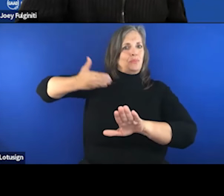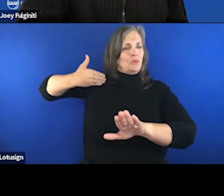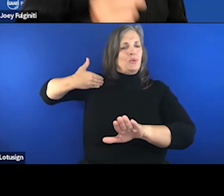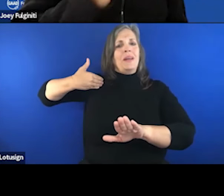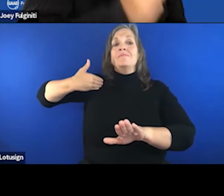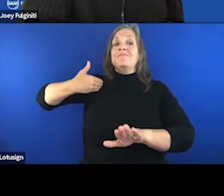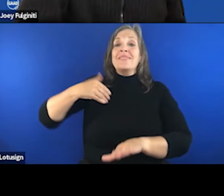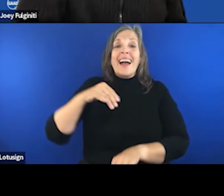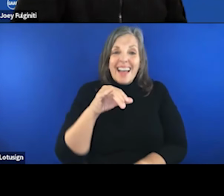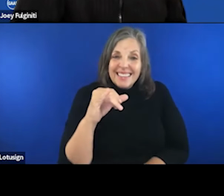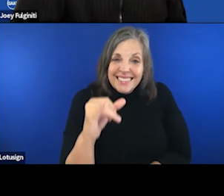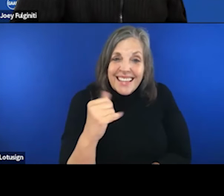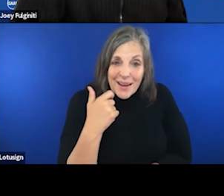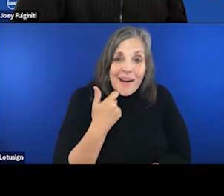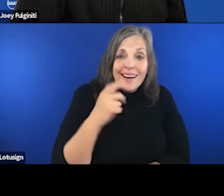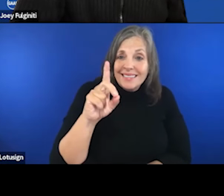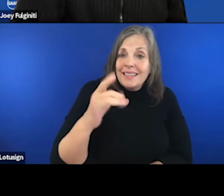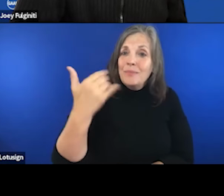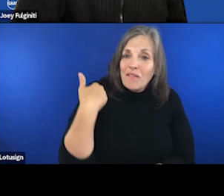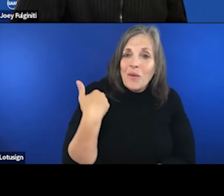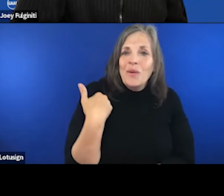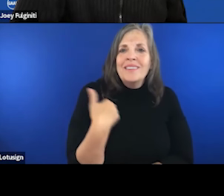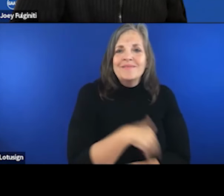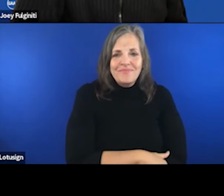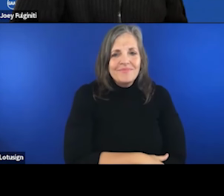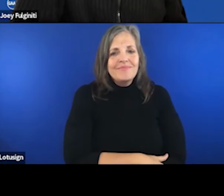it's exactly what you just said it's just you got to start thinking about it you know